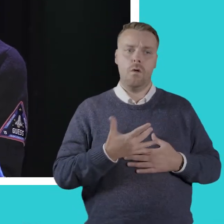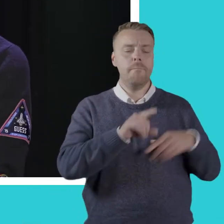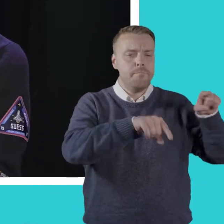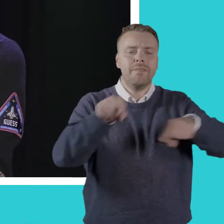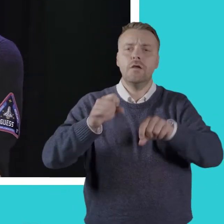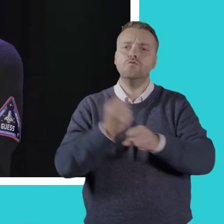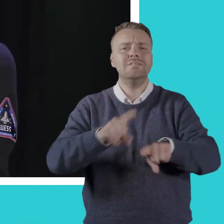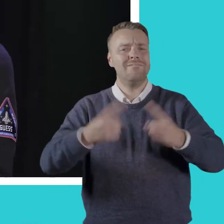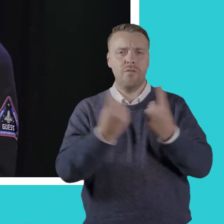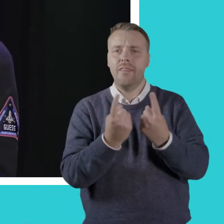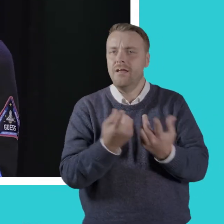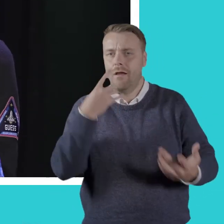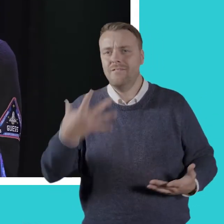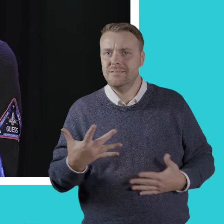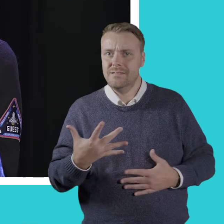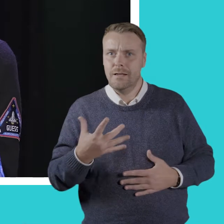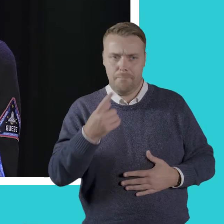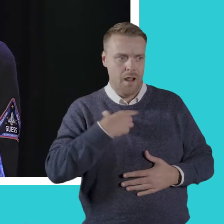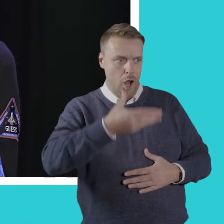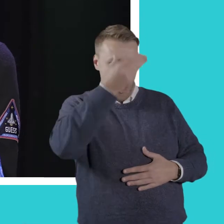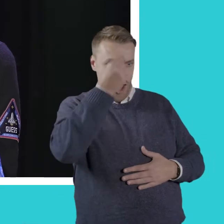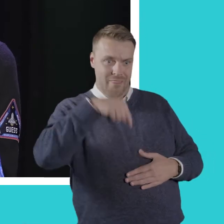as you said that as I just learned on this panel see I'm learning stuff on this panel.